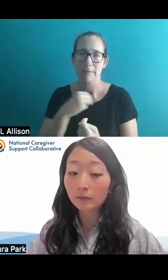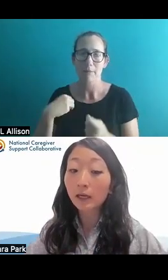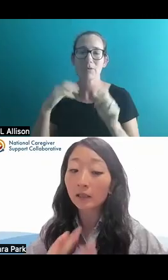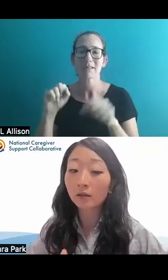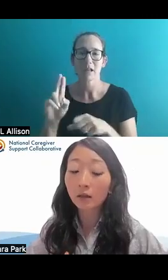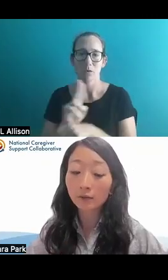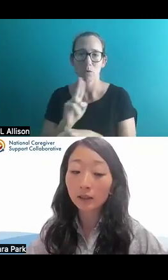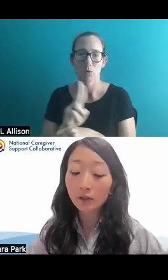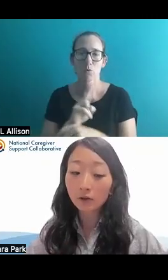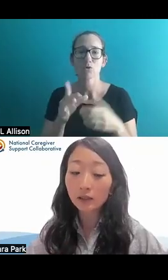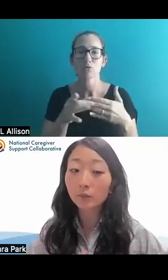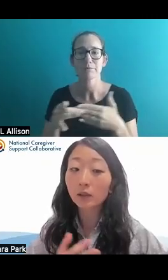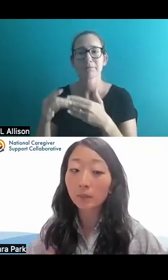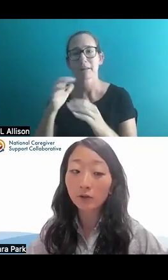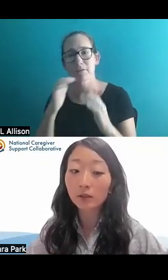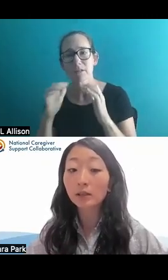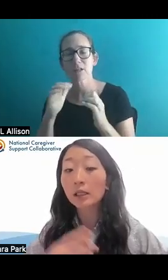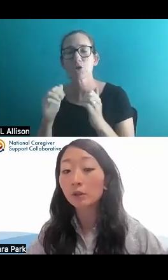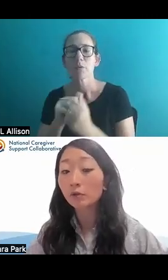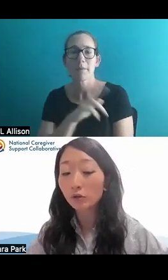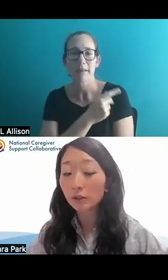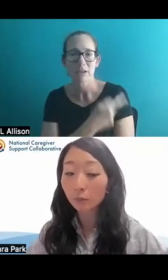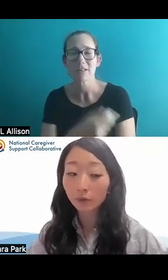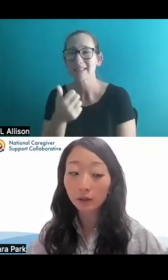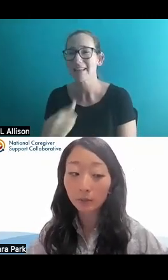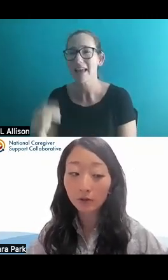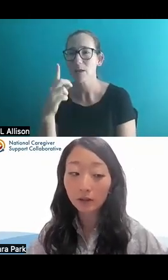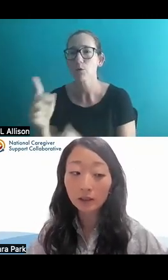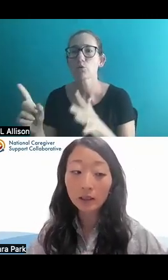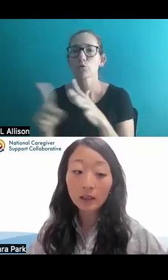guiding their conversations with their patient and anyone who shows up with their patient.